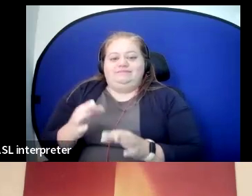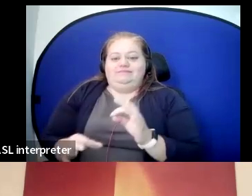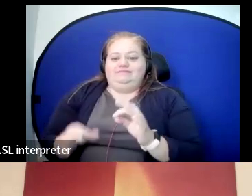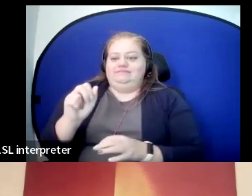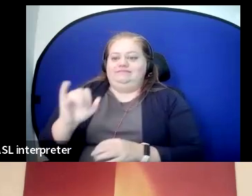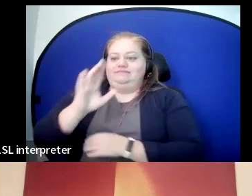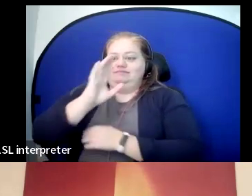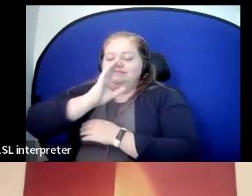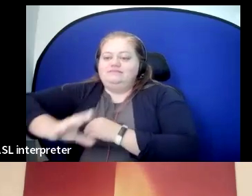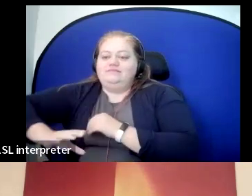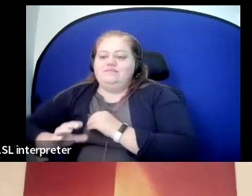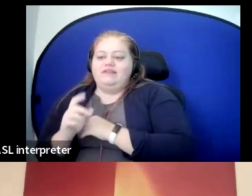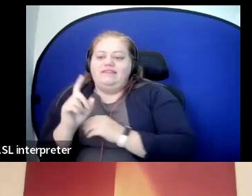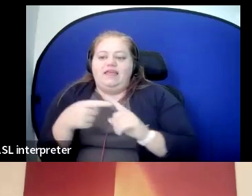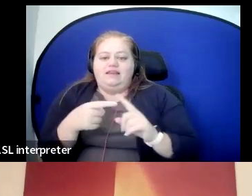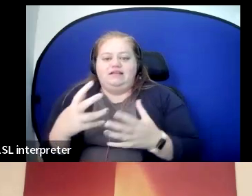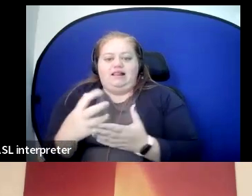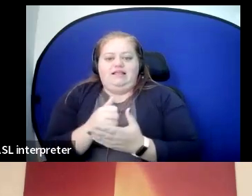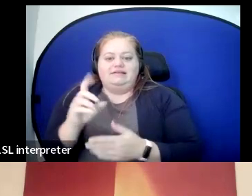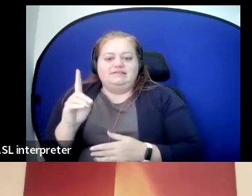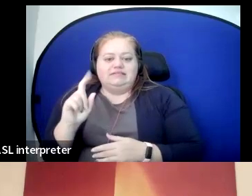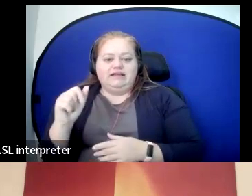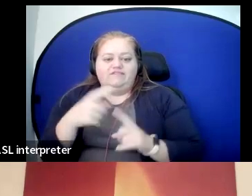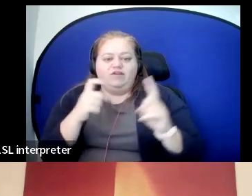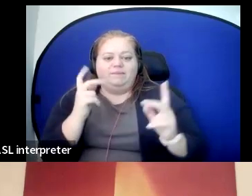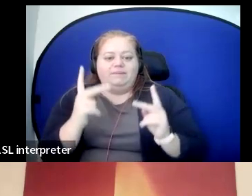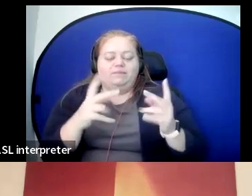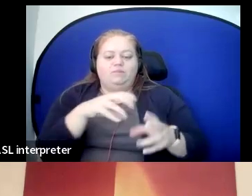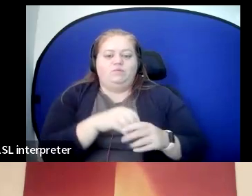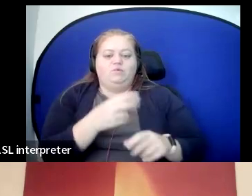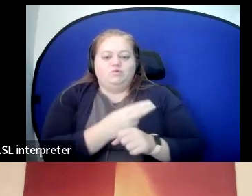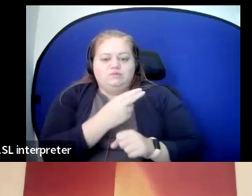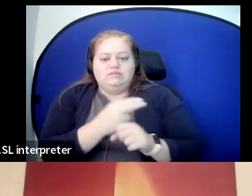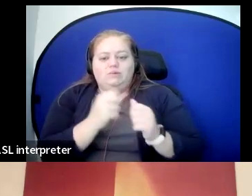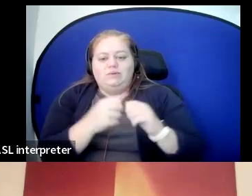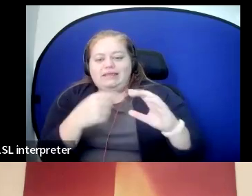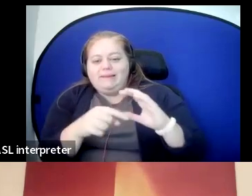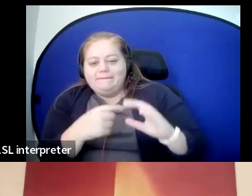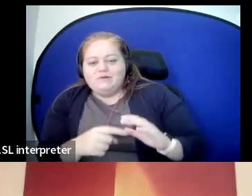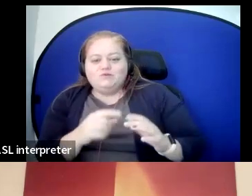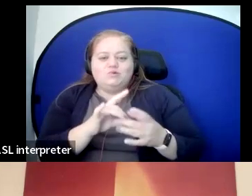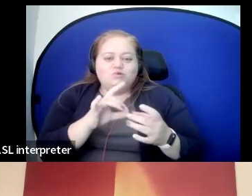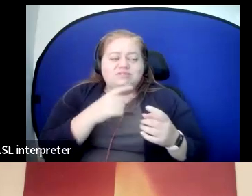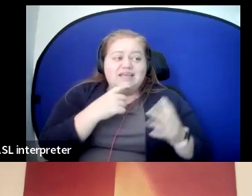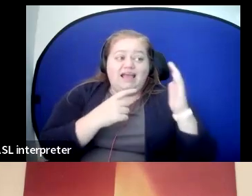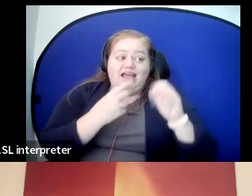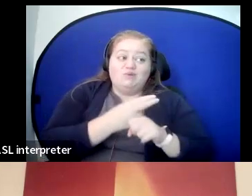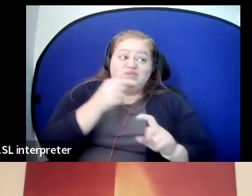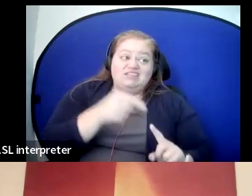and then collect data from participants sending us emails about, hey, I used it for this, this was the image,